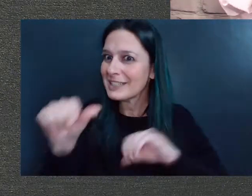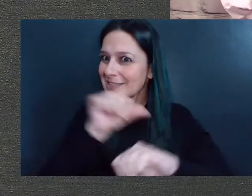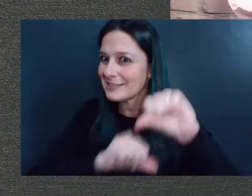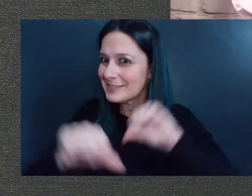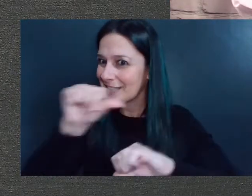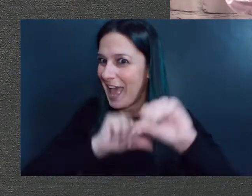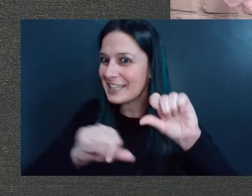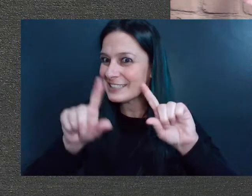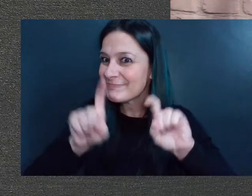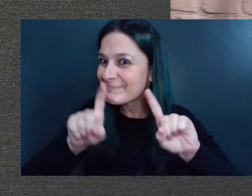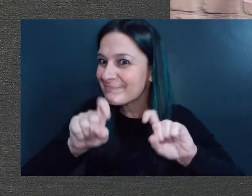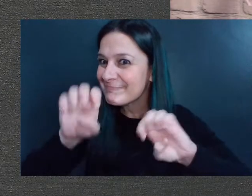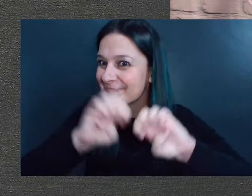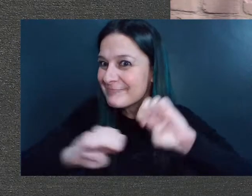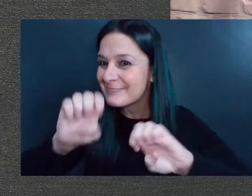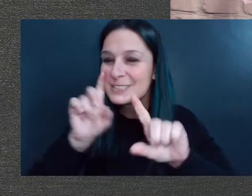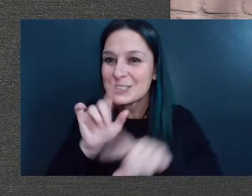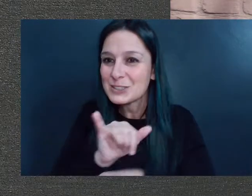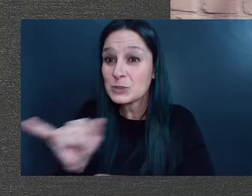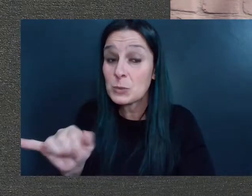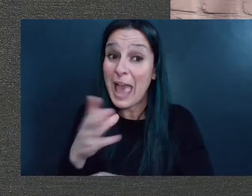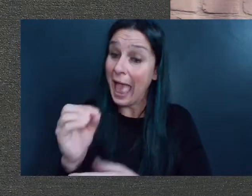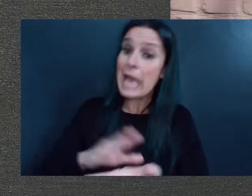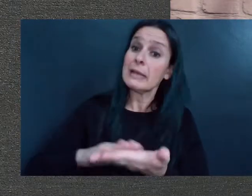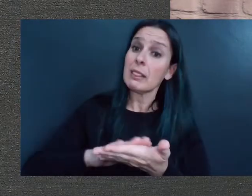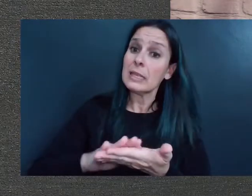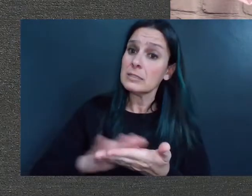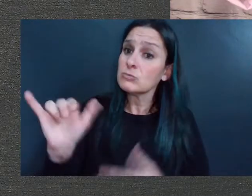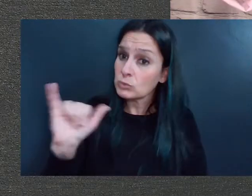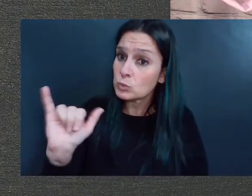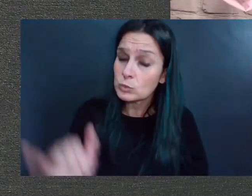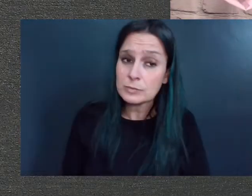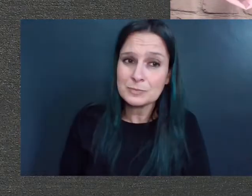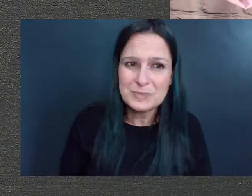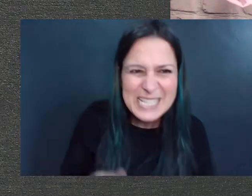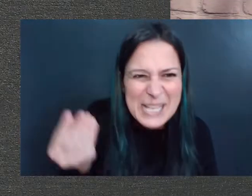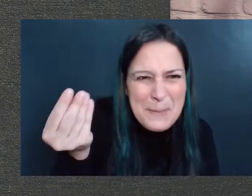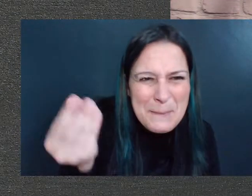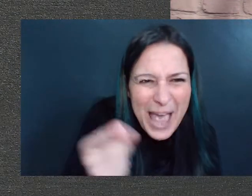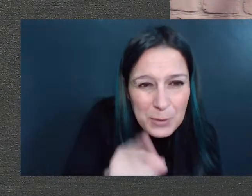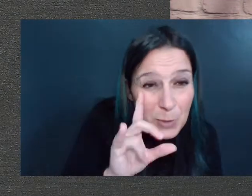And it's also good for doing some cleaning. It's a powder. You can kind of see what it looks like.